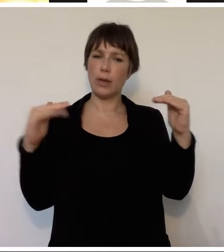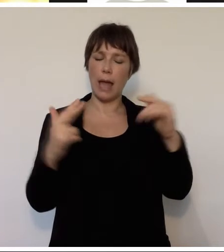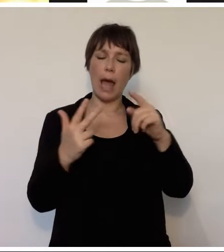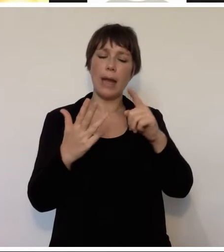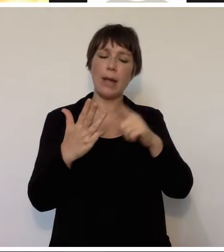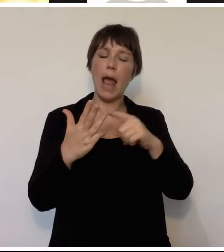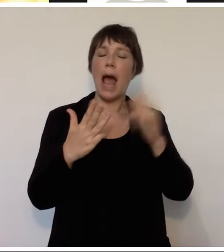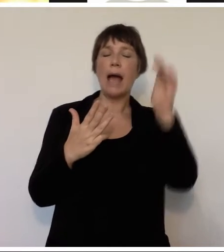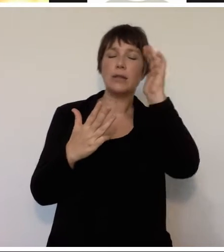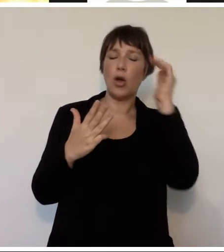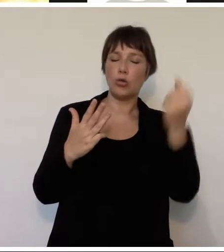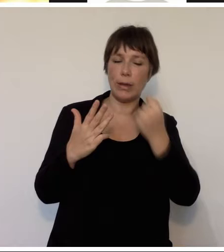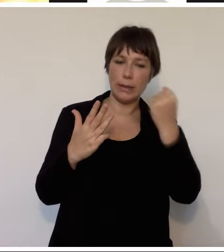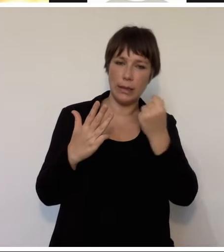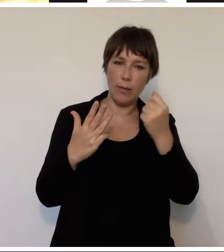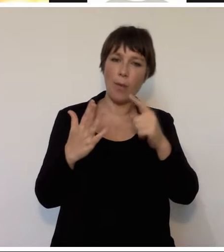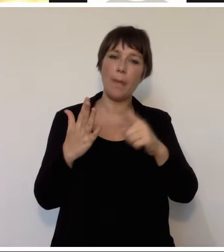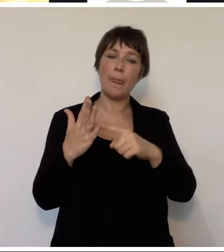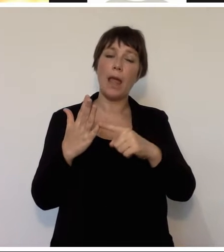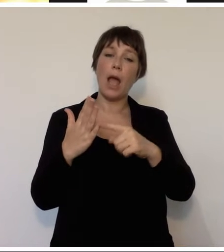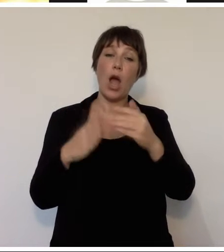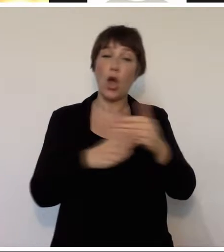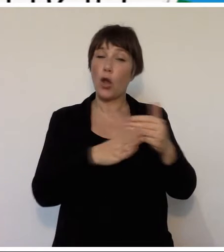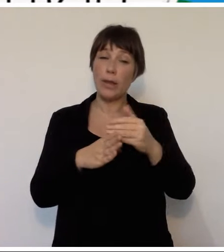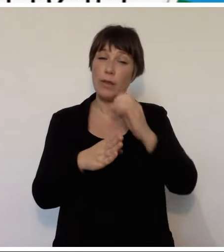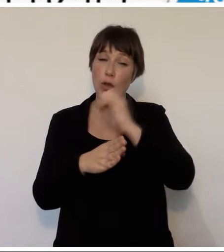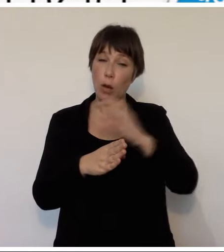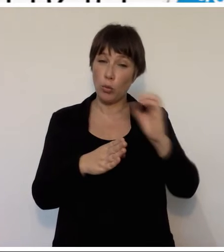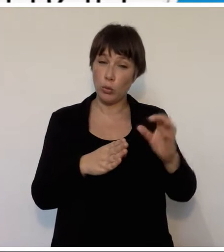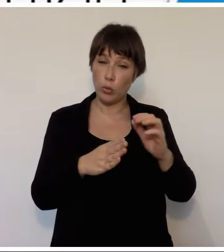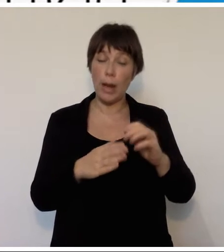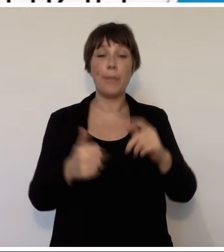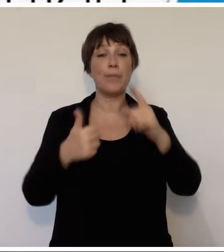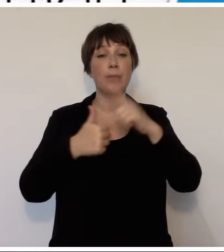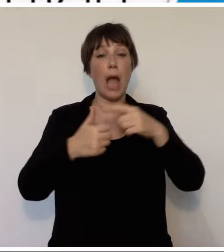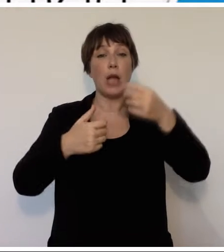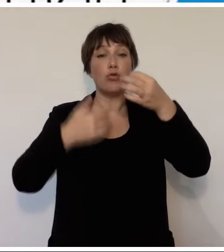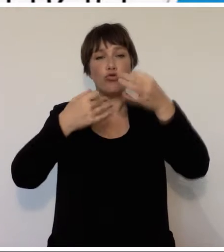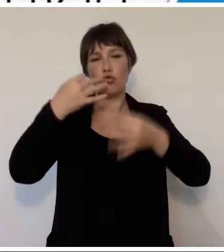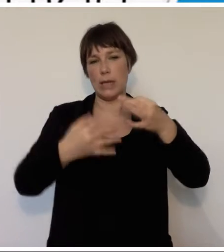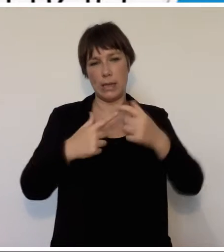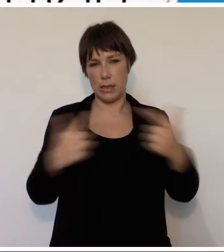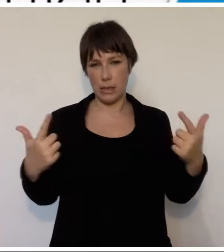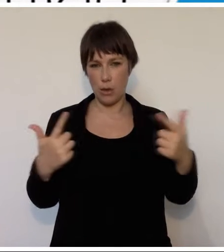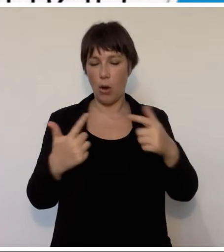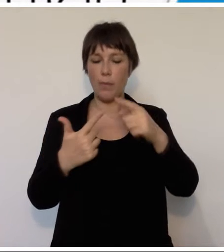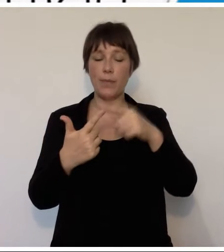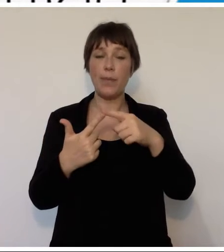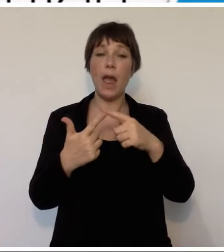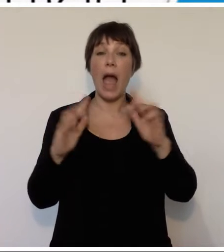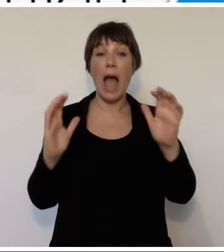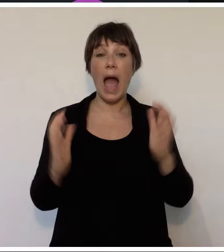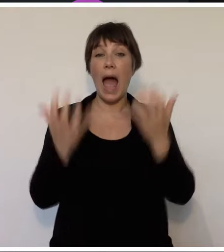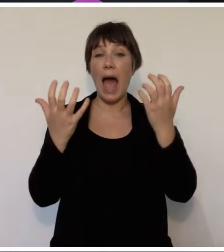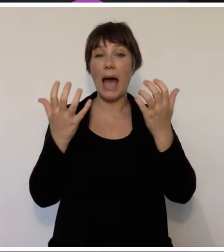that now characterize in my art method spontaneous and open participation of all people